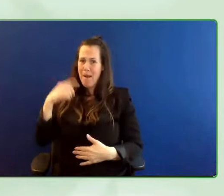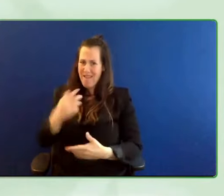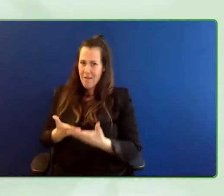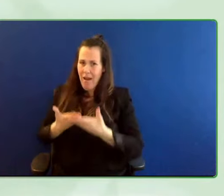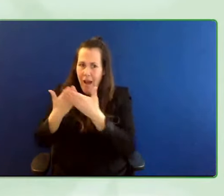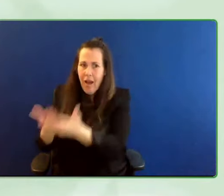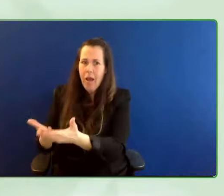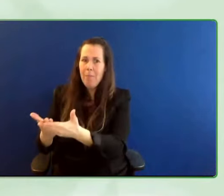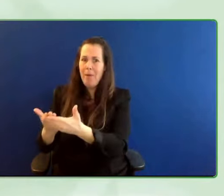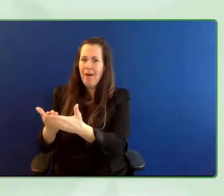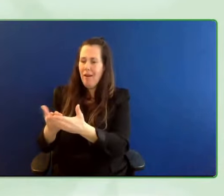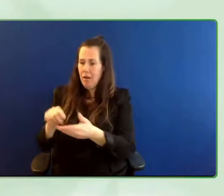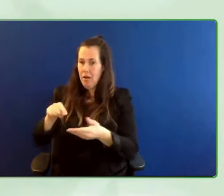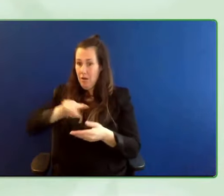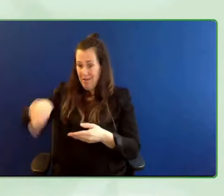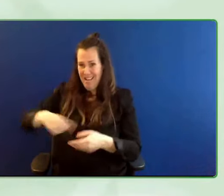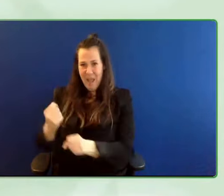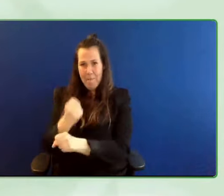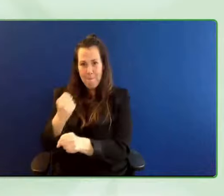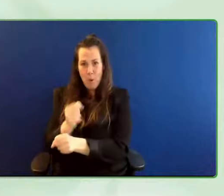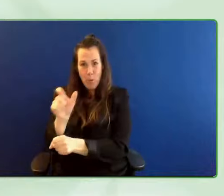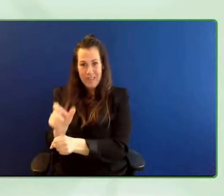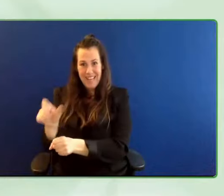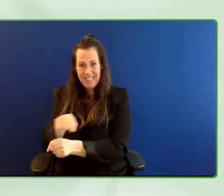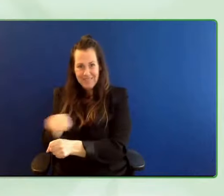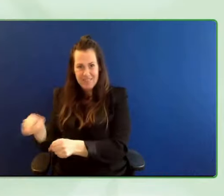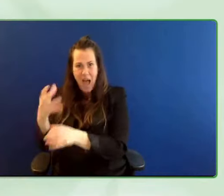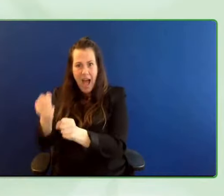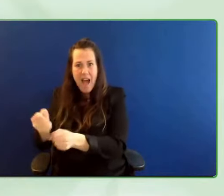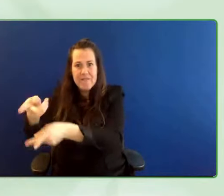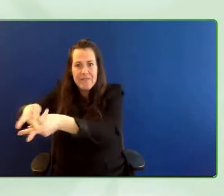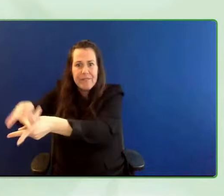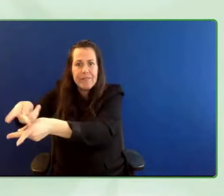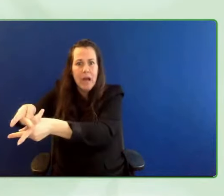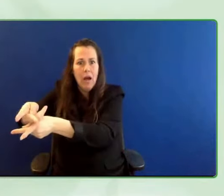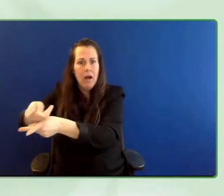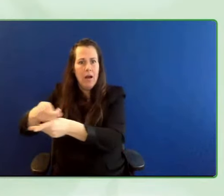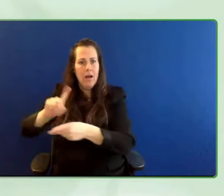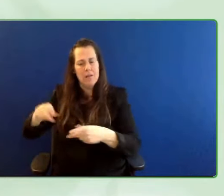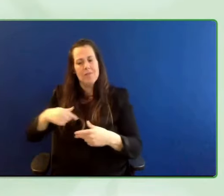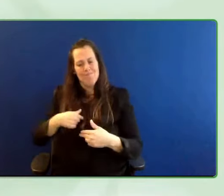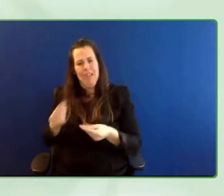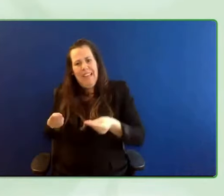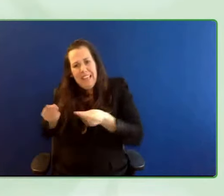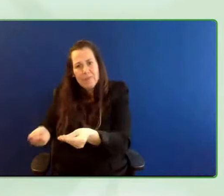support or any accommodation that it is something that isn't a fearful conversation that someone